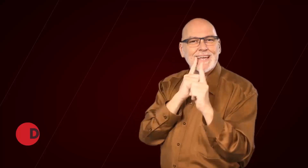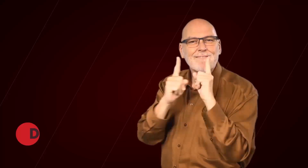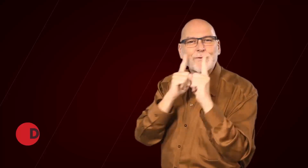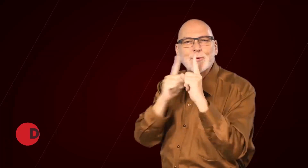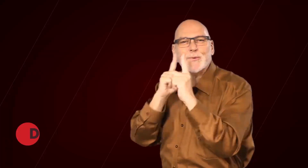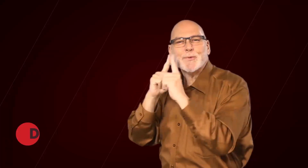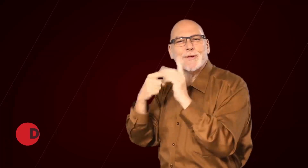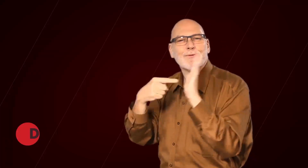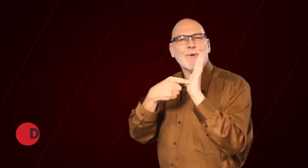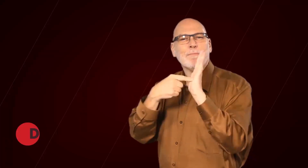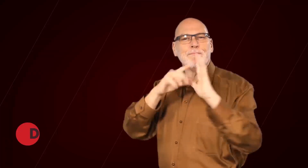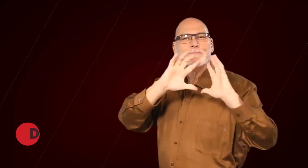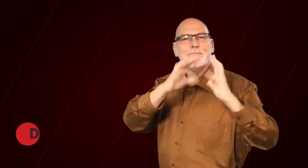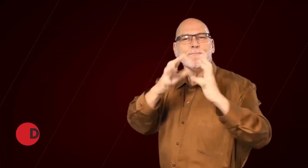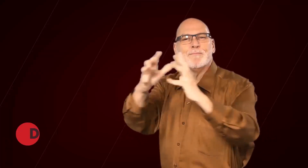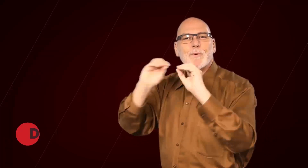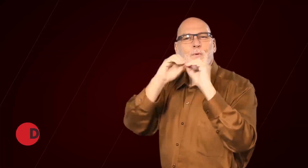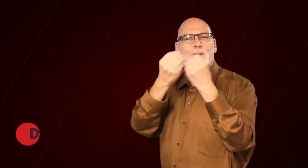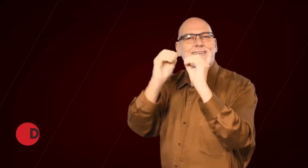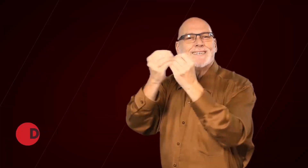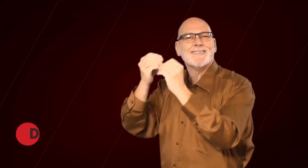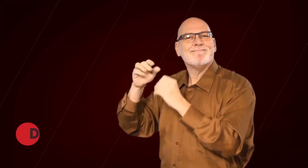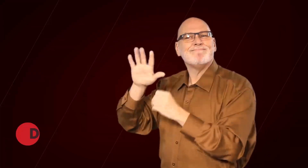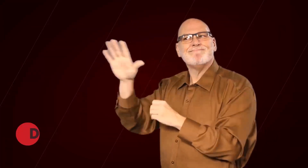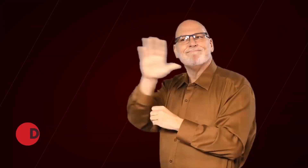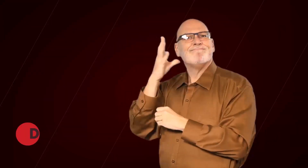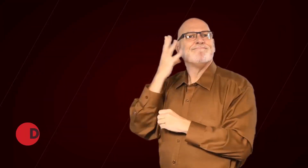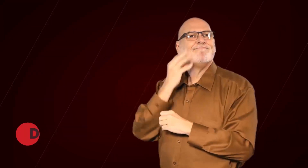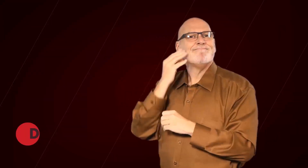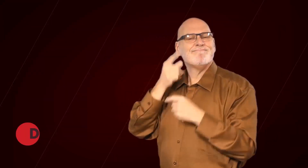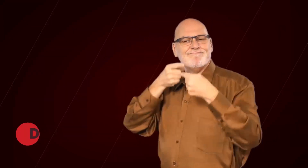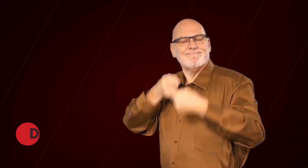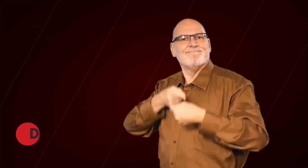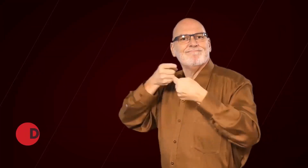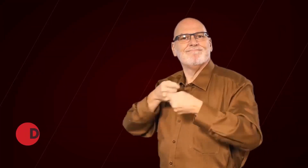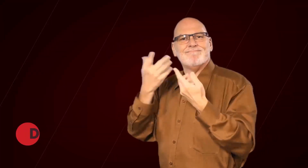in October 2021, we interviewed representative of organisations who shared their struggles